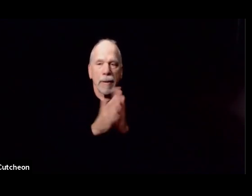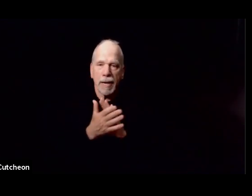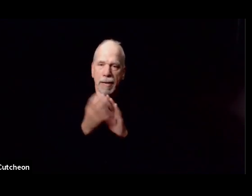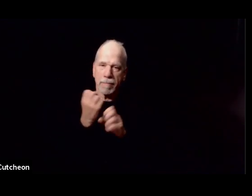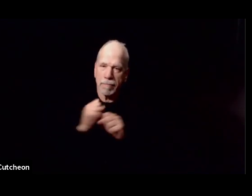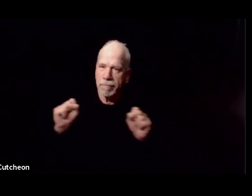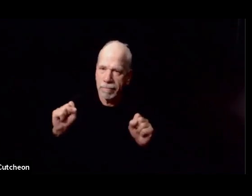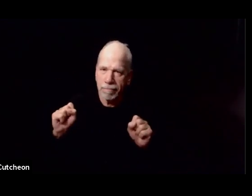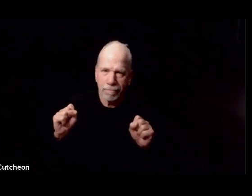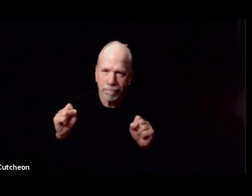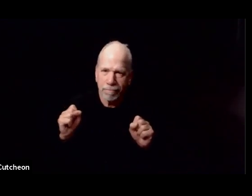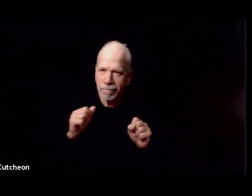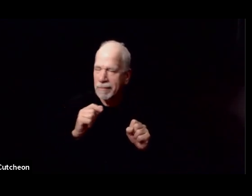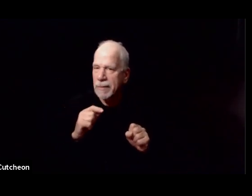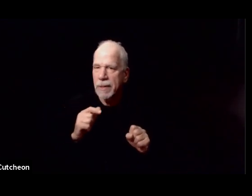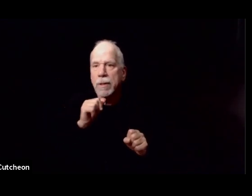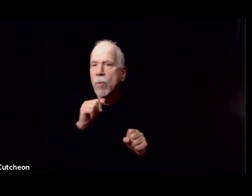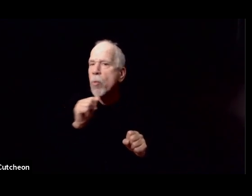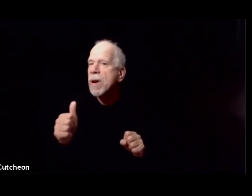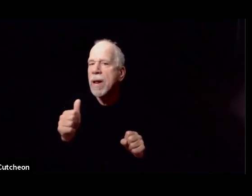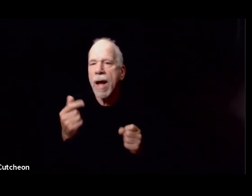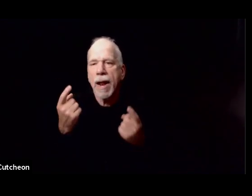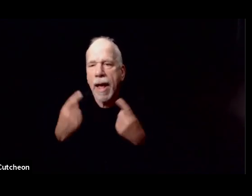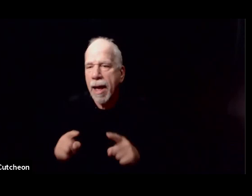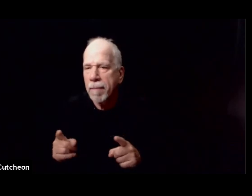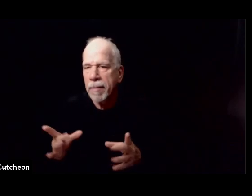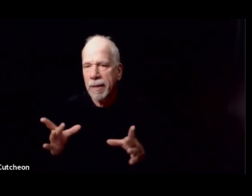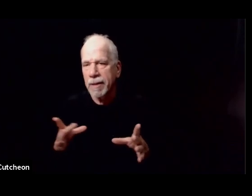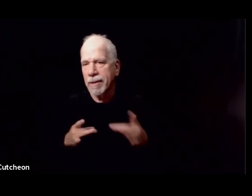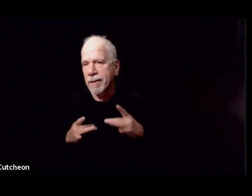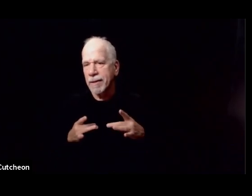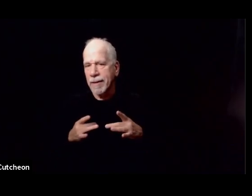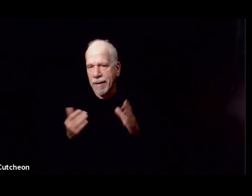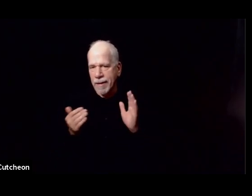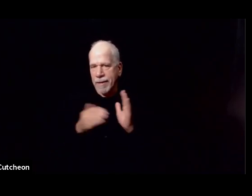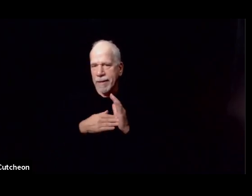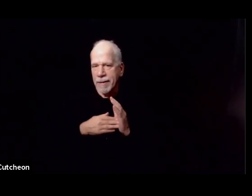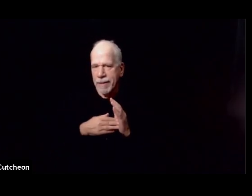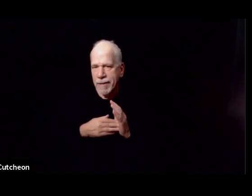about this in the past on these calls is we don't know enough about protective immunity